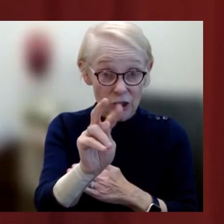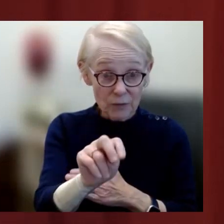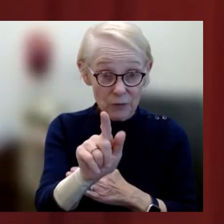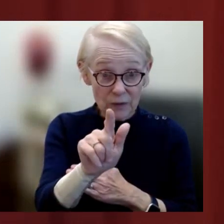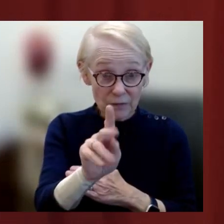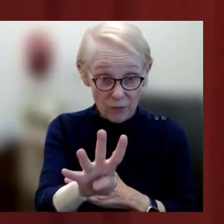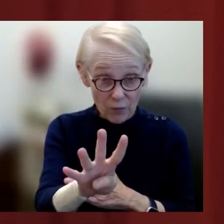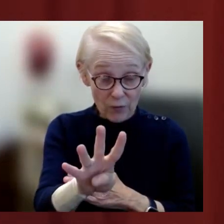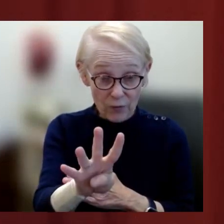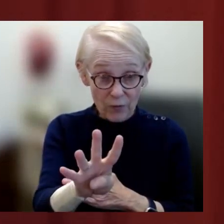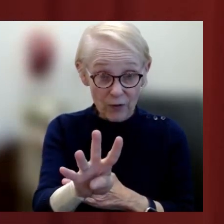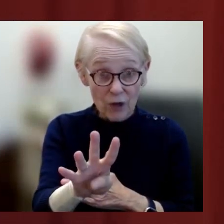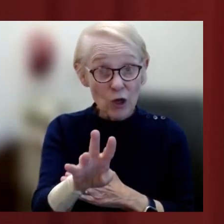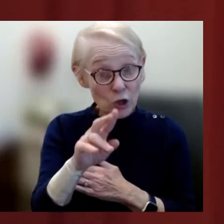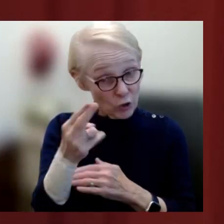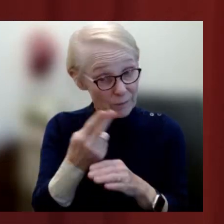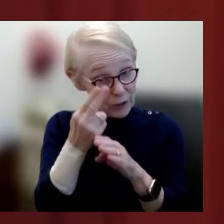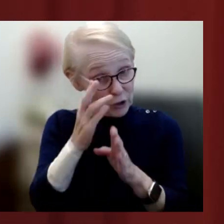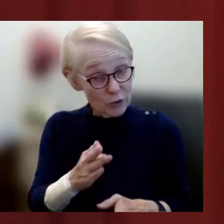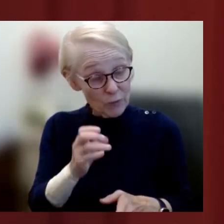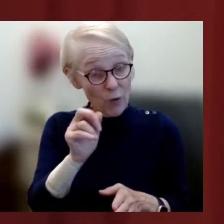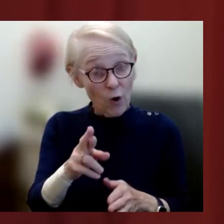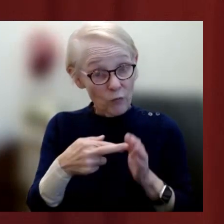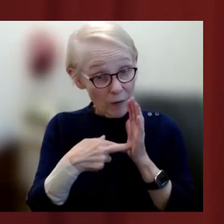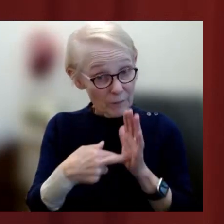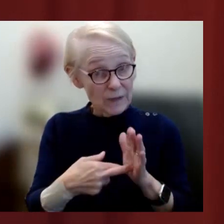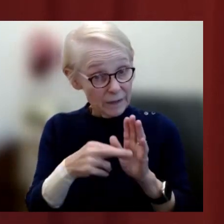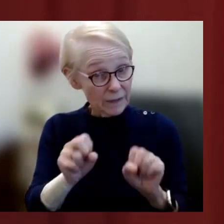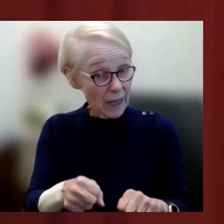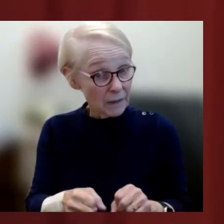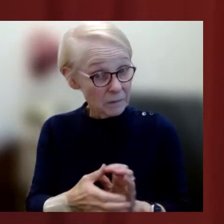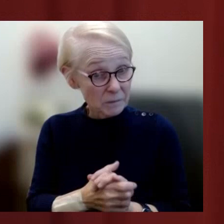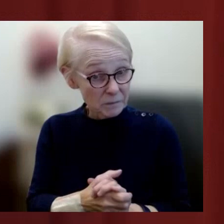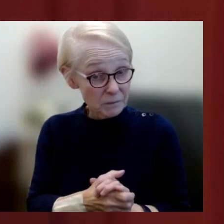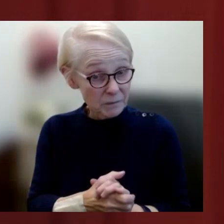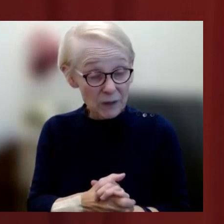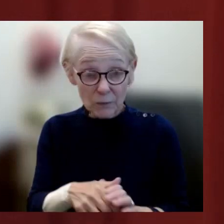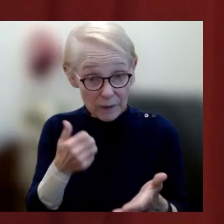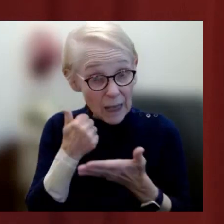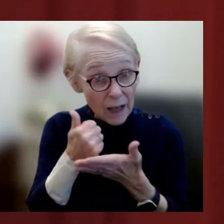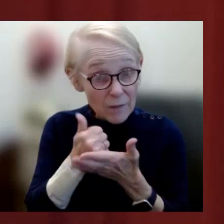a consumer or you could be a representative this is really going to be beneficial for those in the